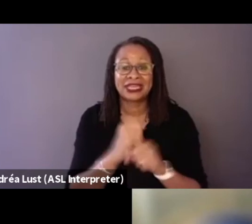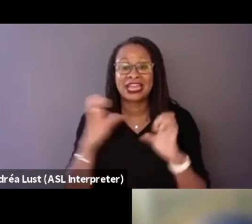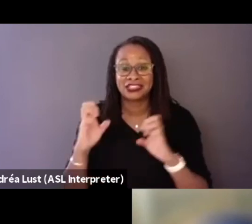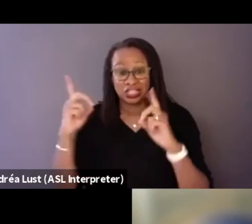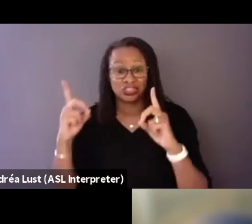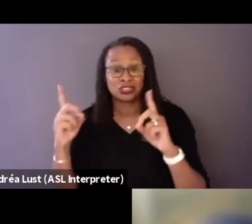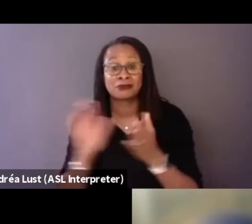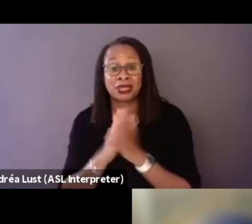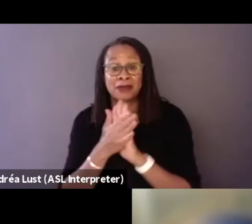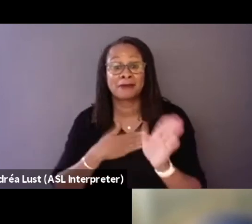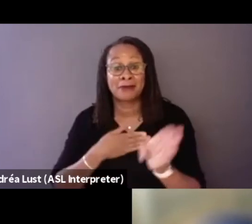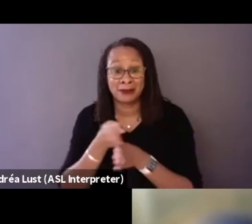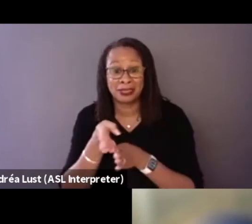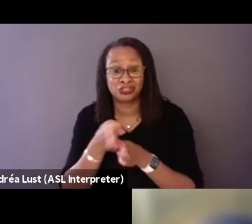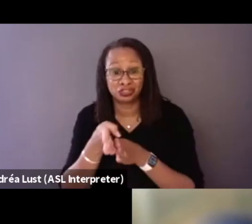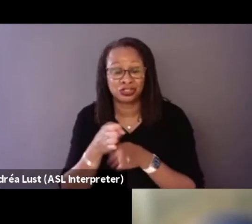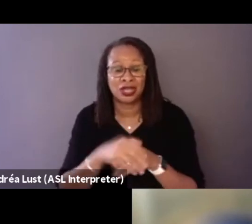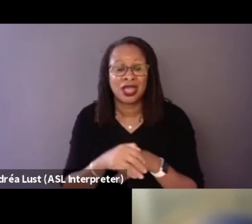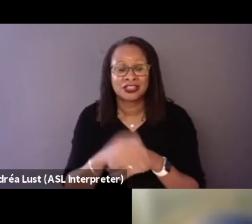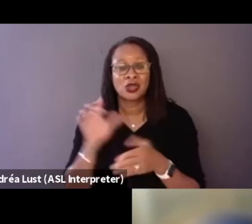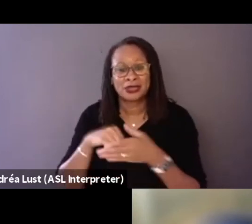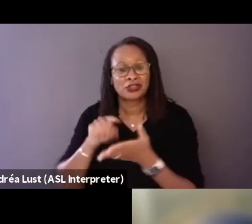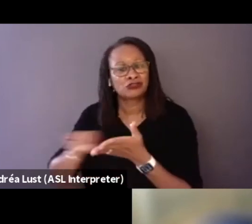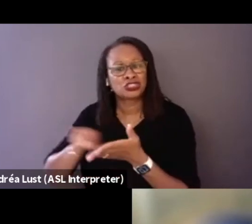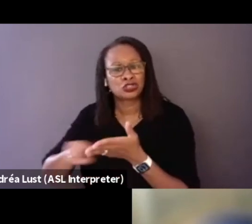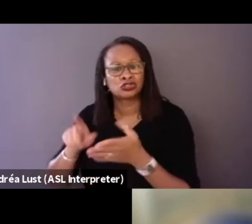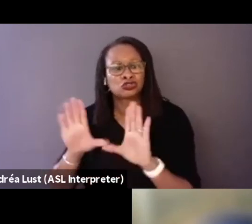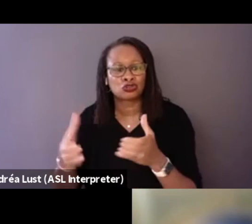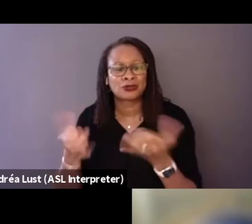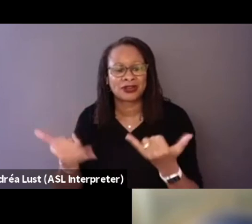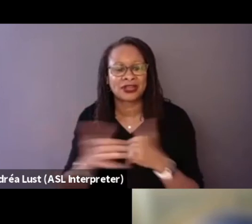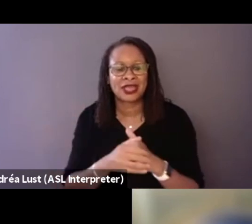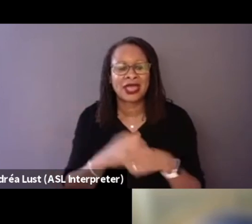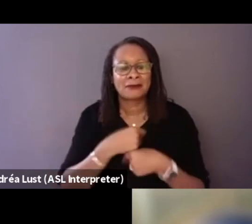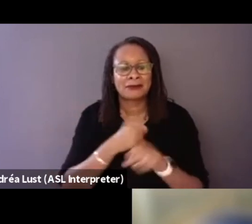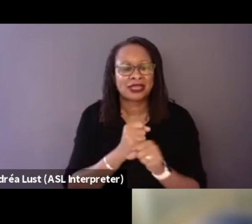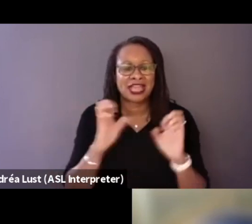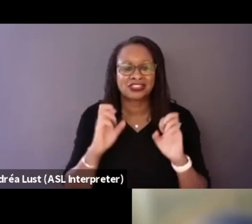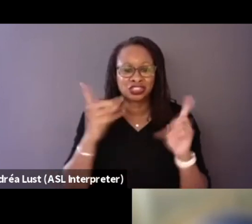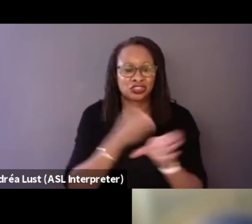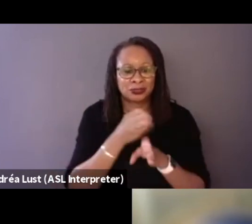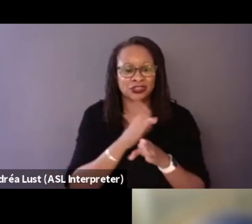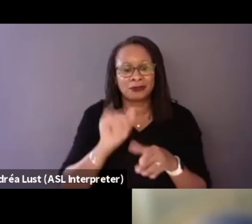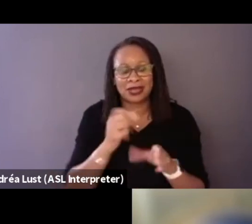So I'm currently on that research group as well, so we're making Education a major by next year. So then I'll hopefully be majoring